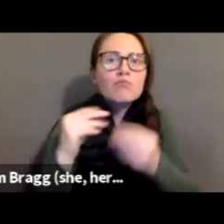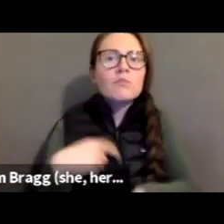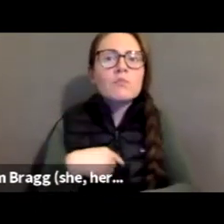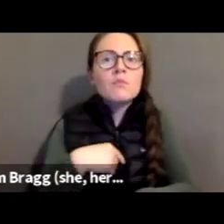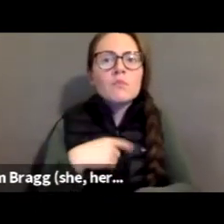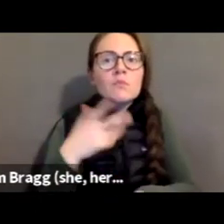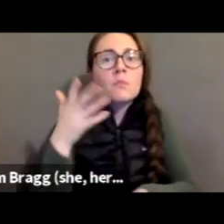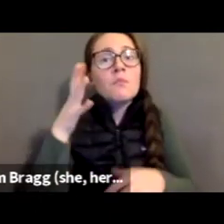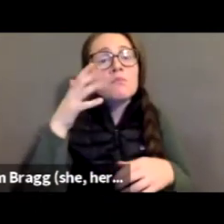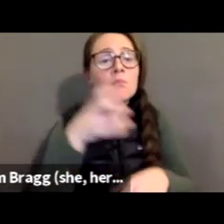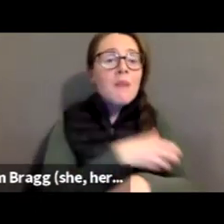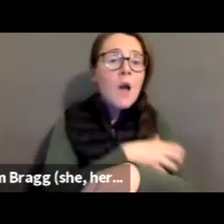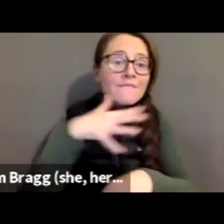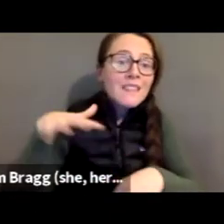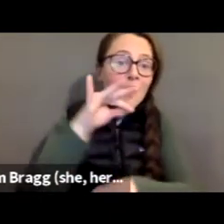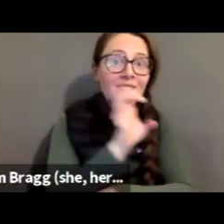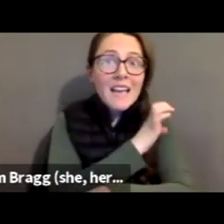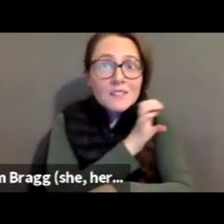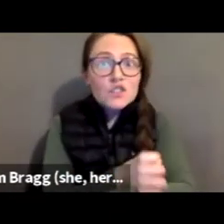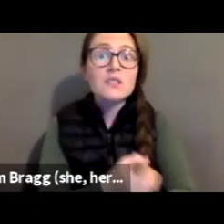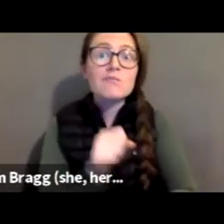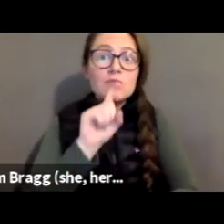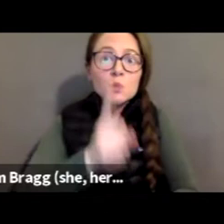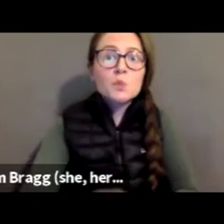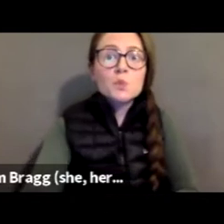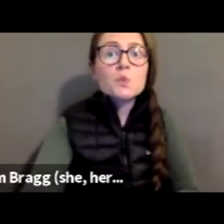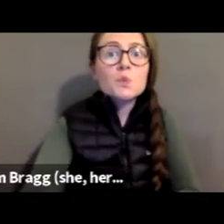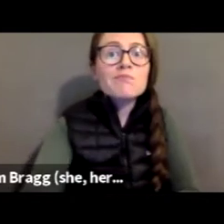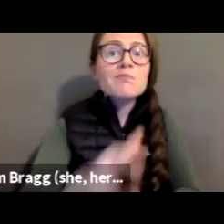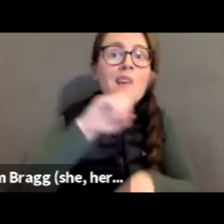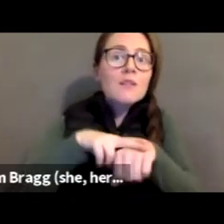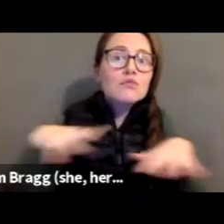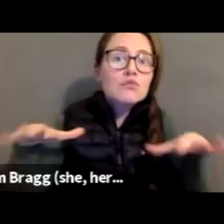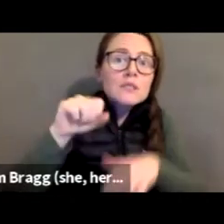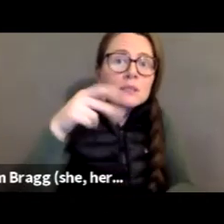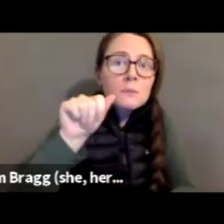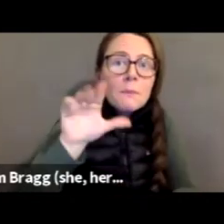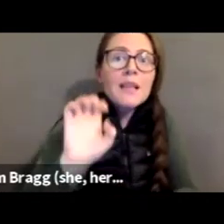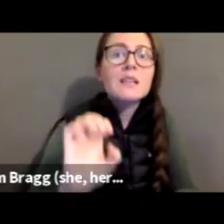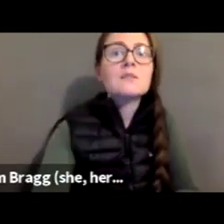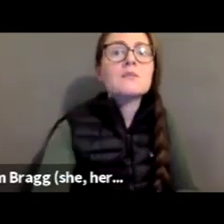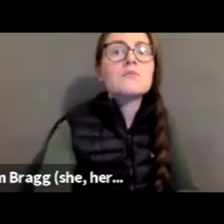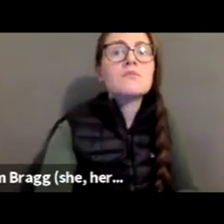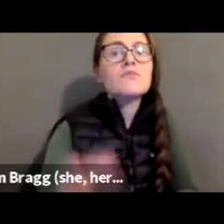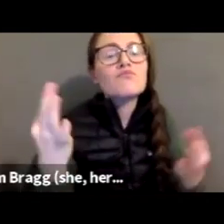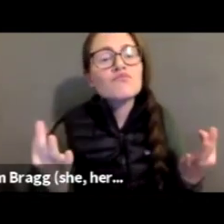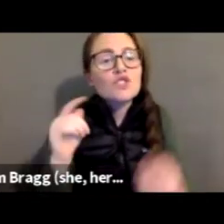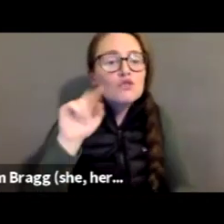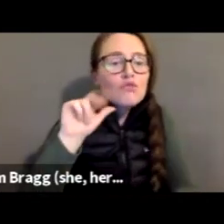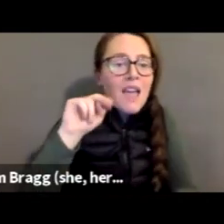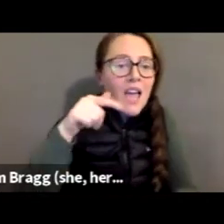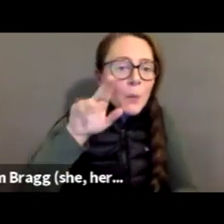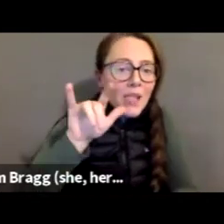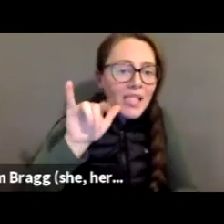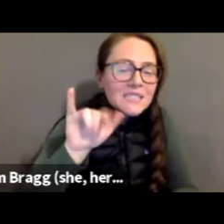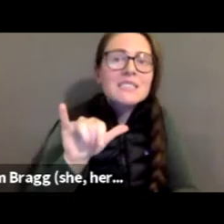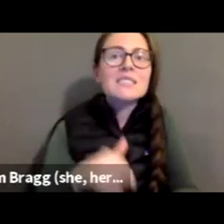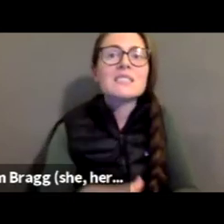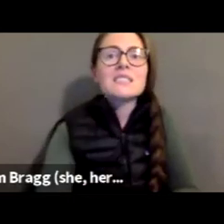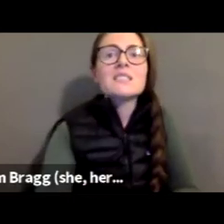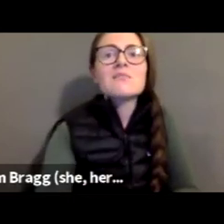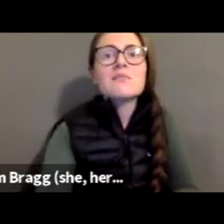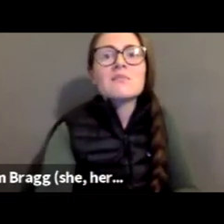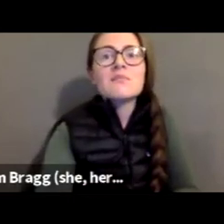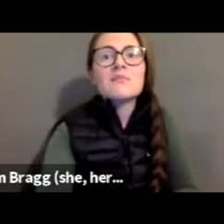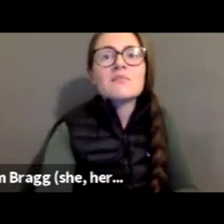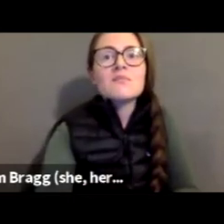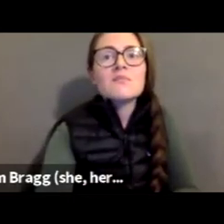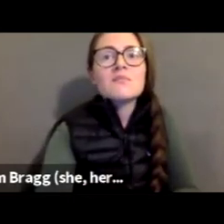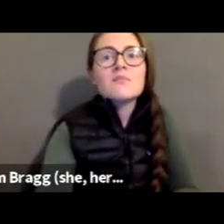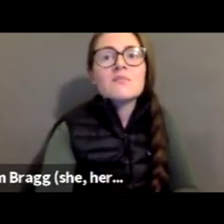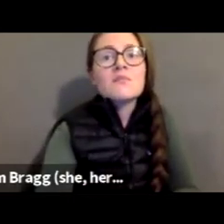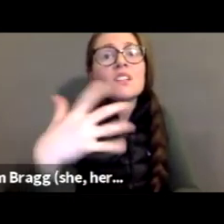Peace, rest, Powerful energy, space, tranquility,